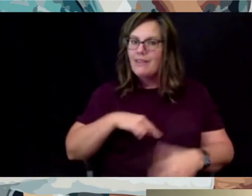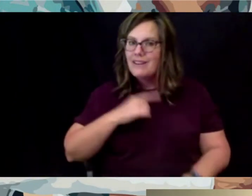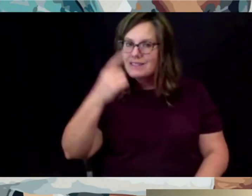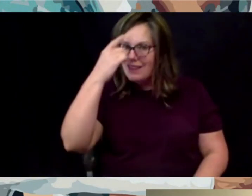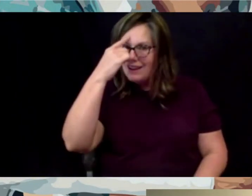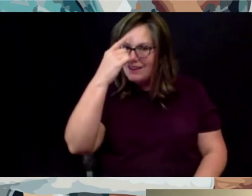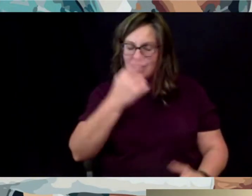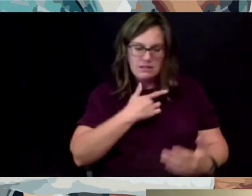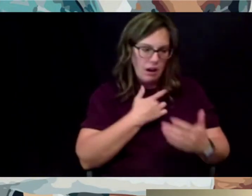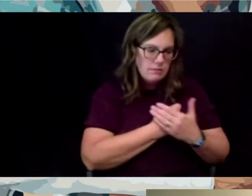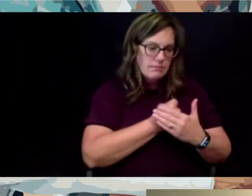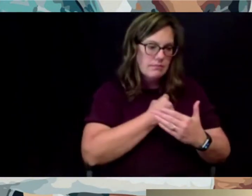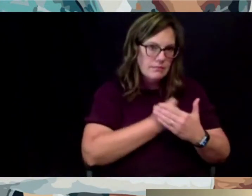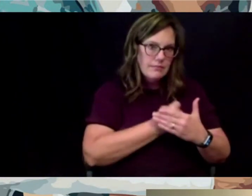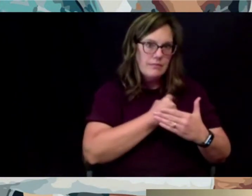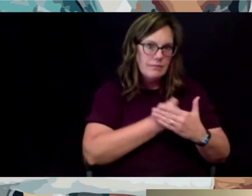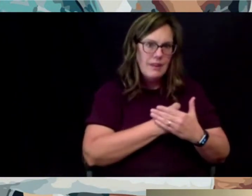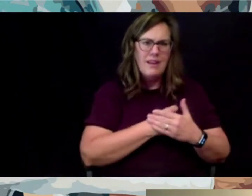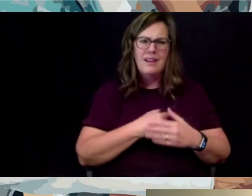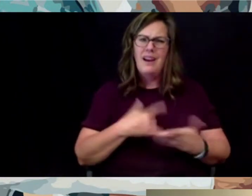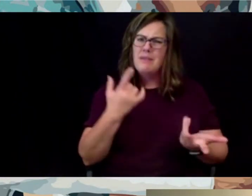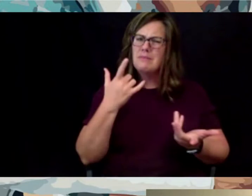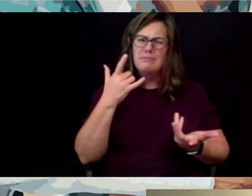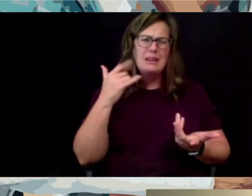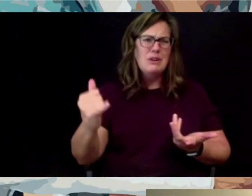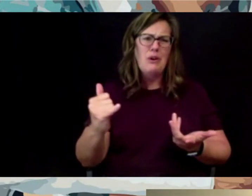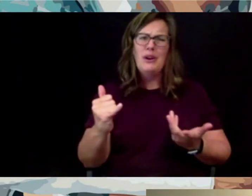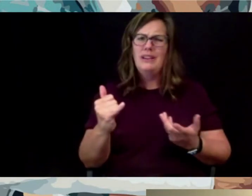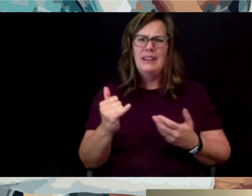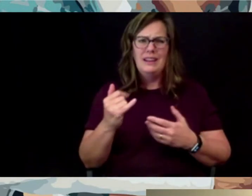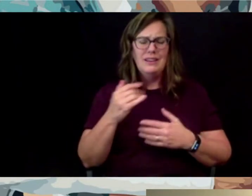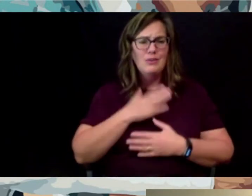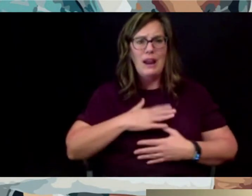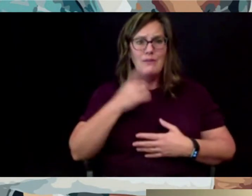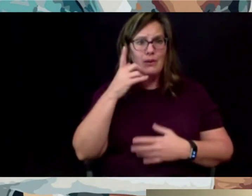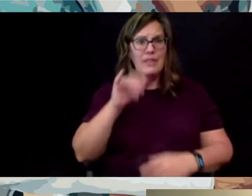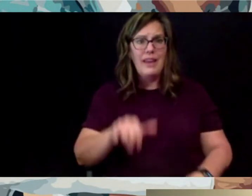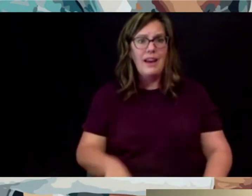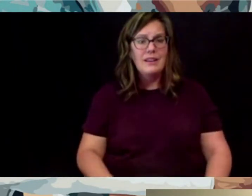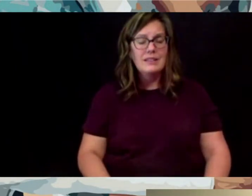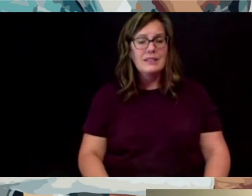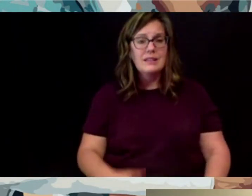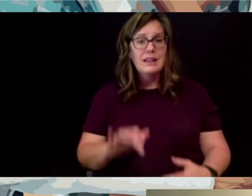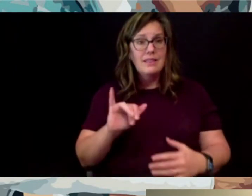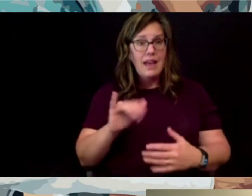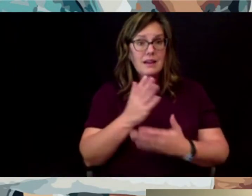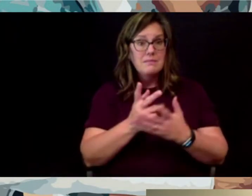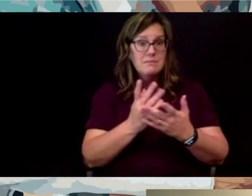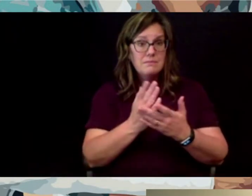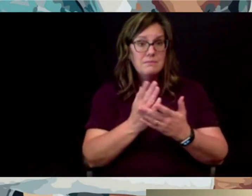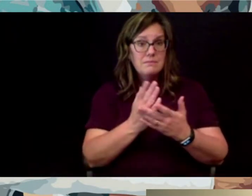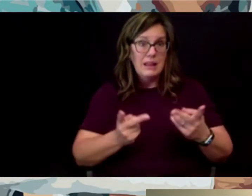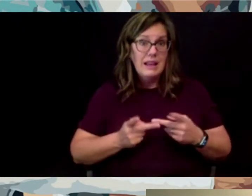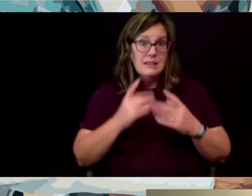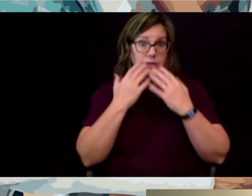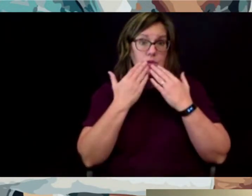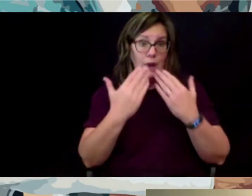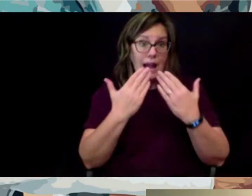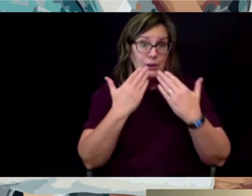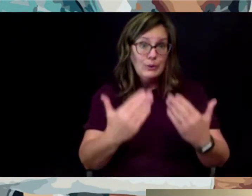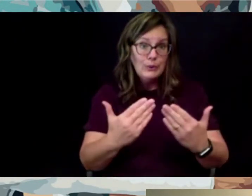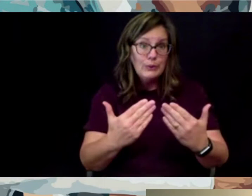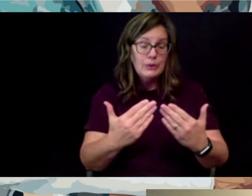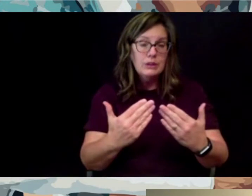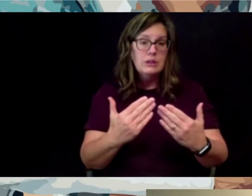i'm internally grateful for that and that place of gratitude is where my spirituality is firmly